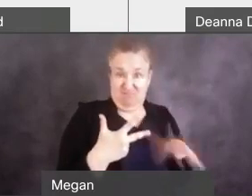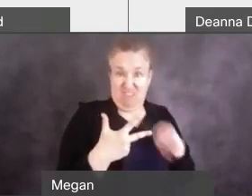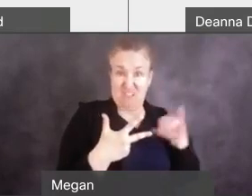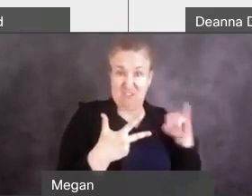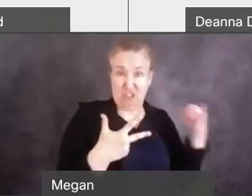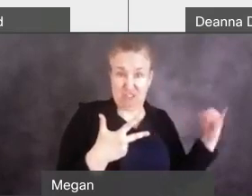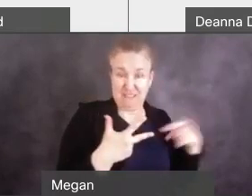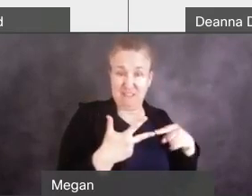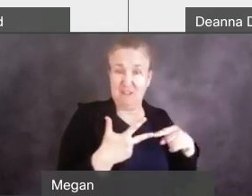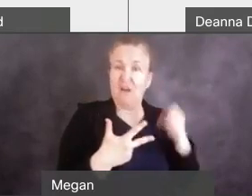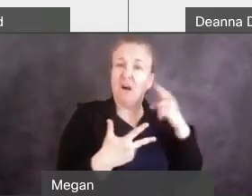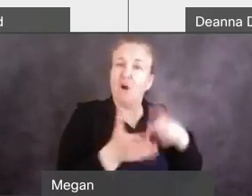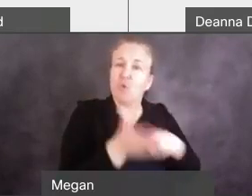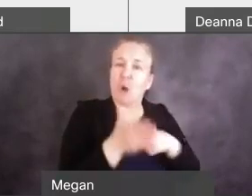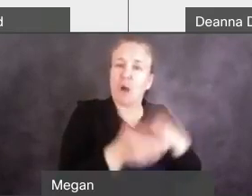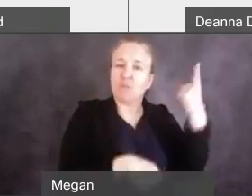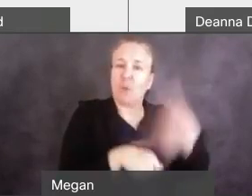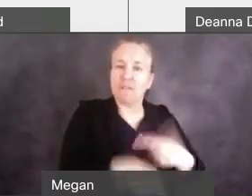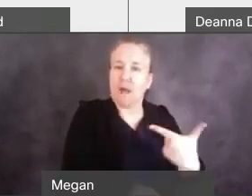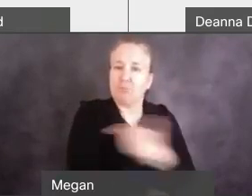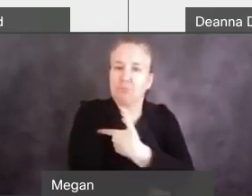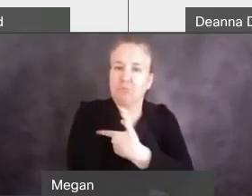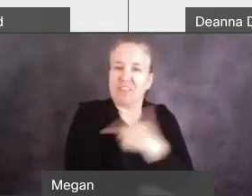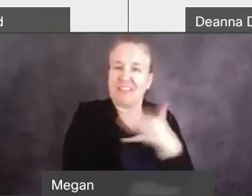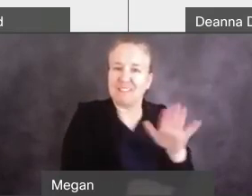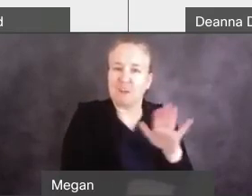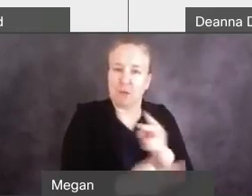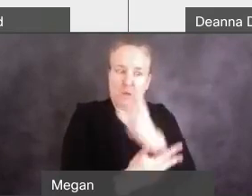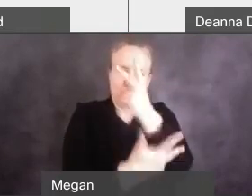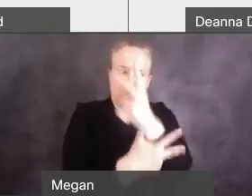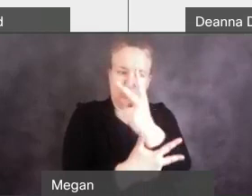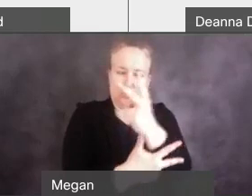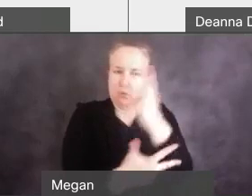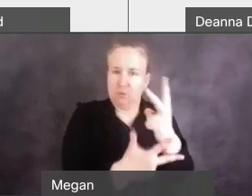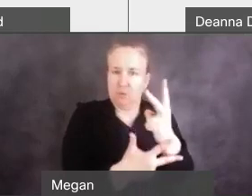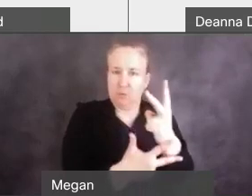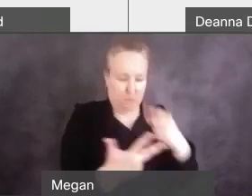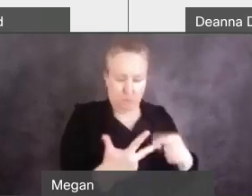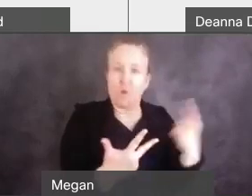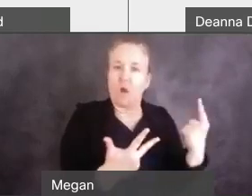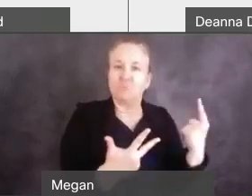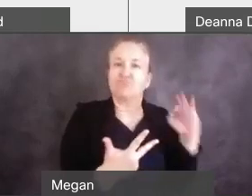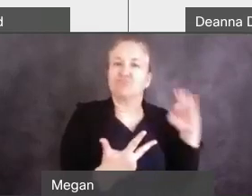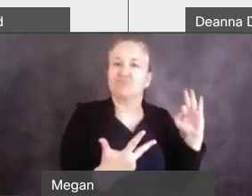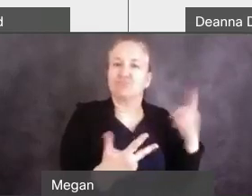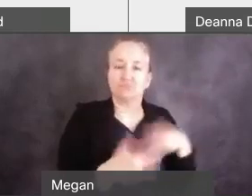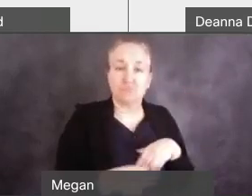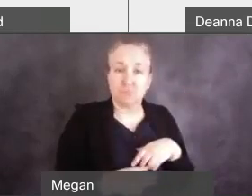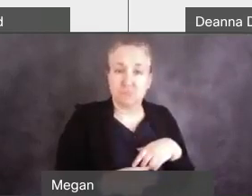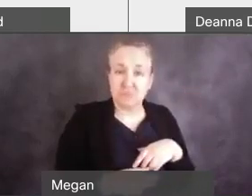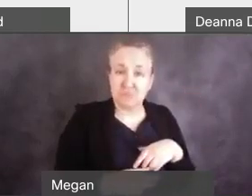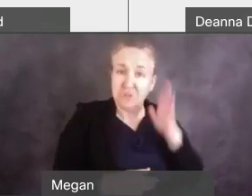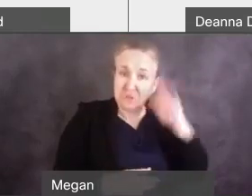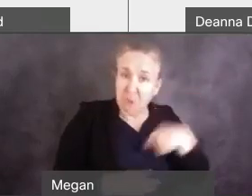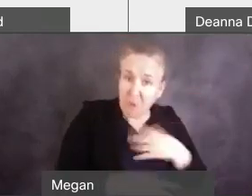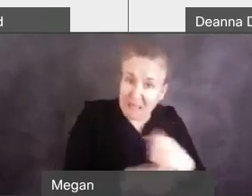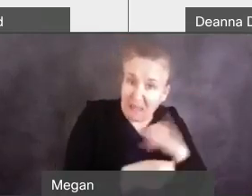only a single dose. I do not know yet if we, what we will get or if we will get any of that vaccine